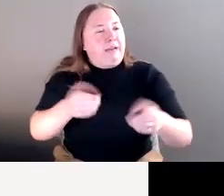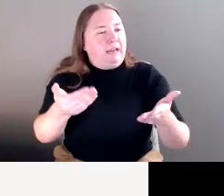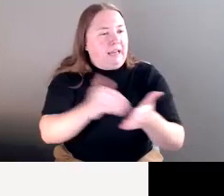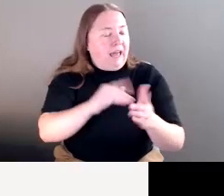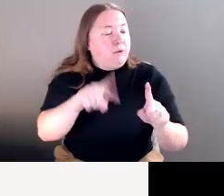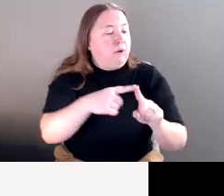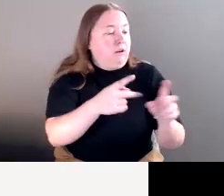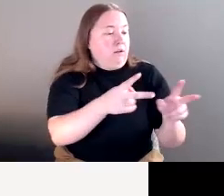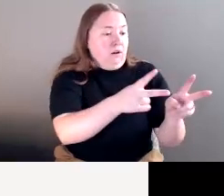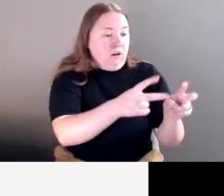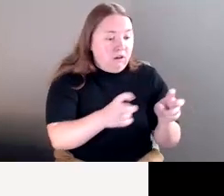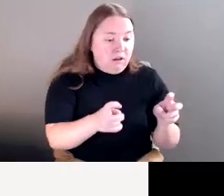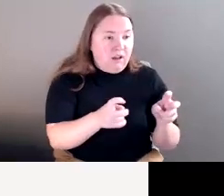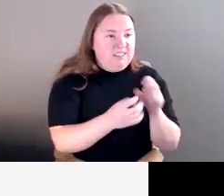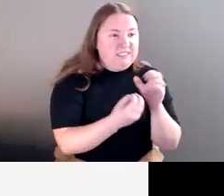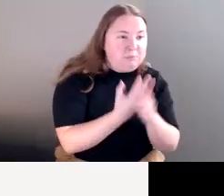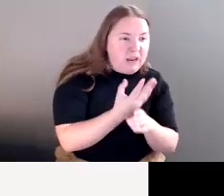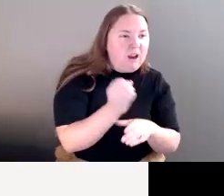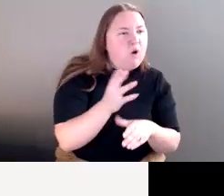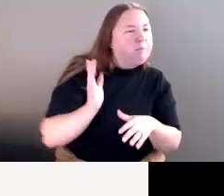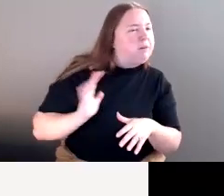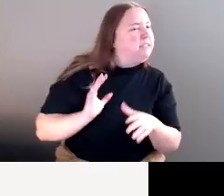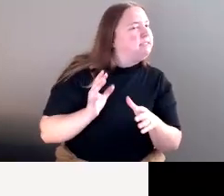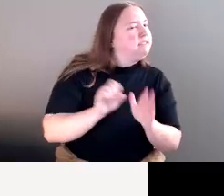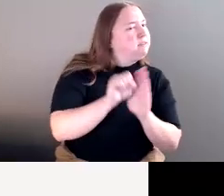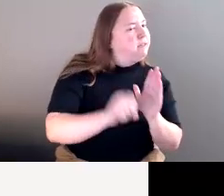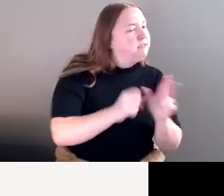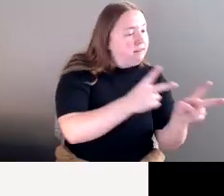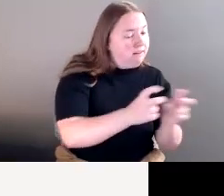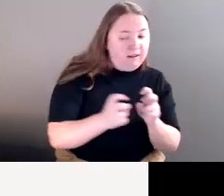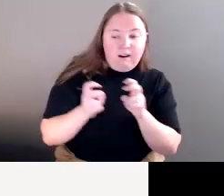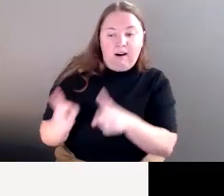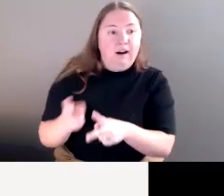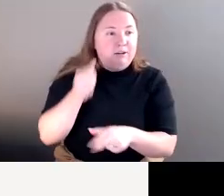last spring or from a previous semester, just remove the dates.